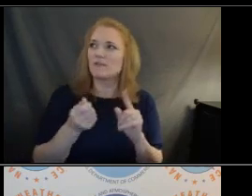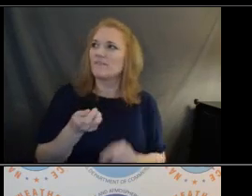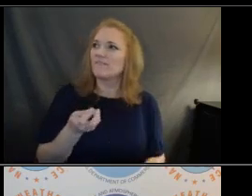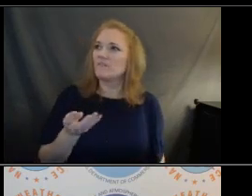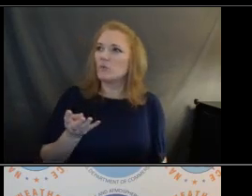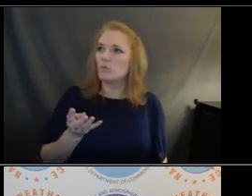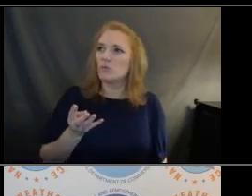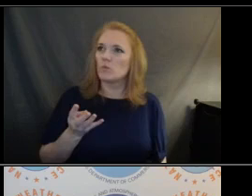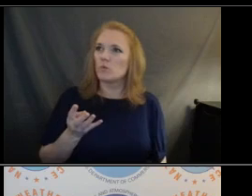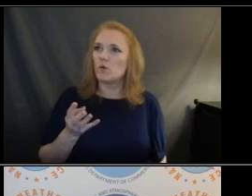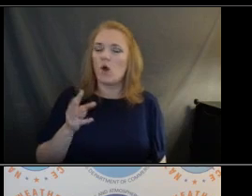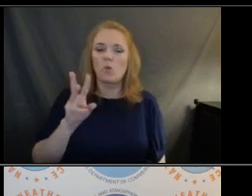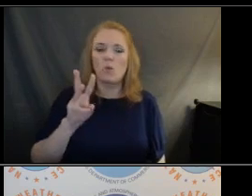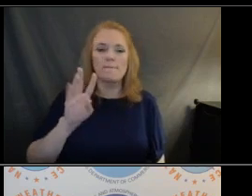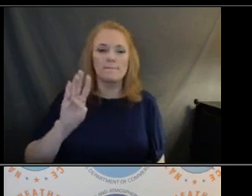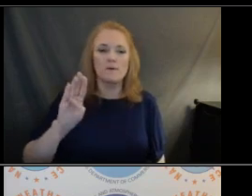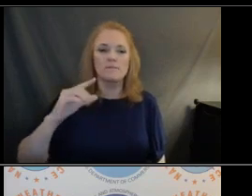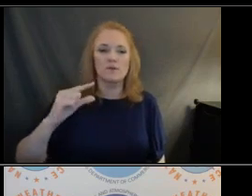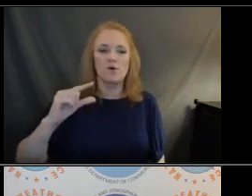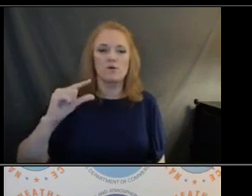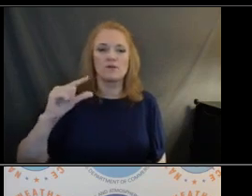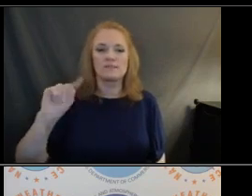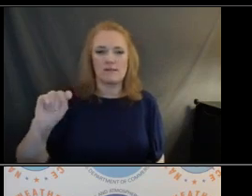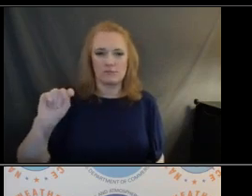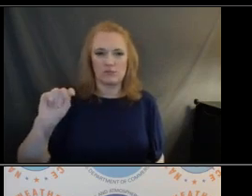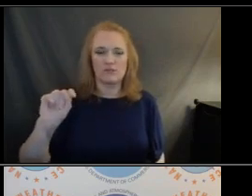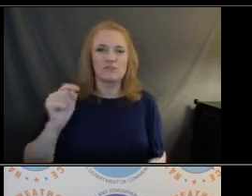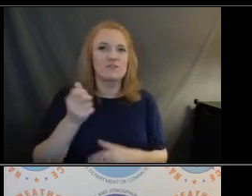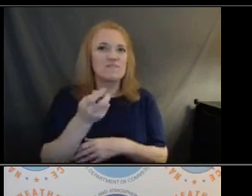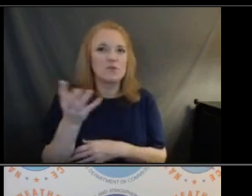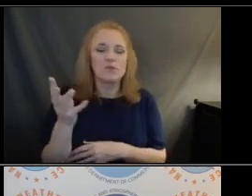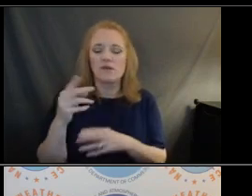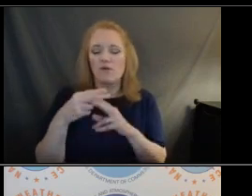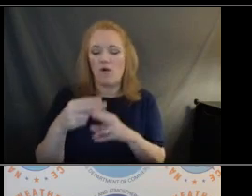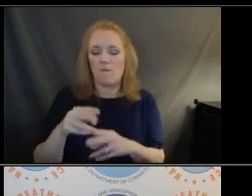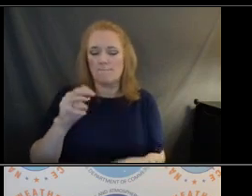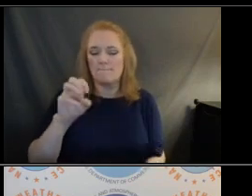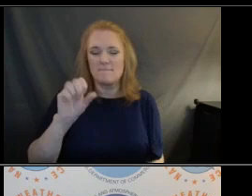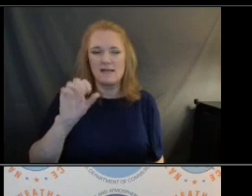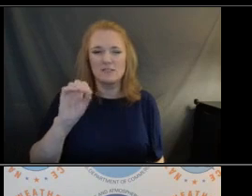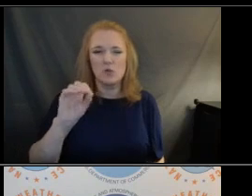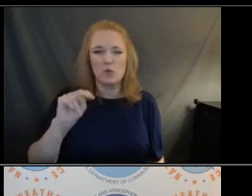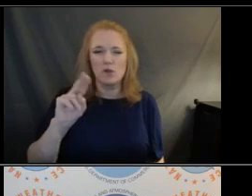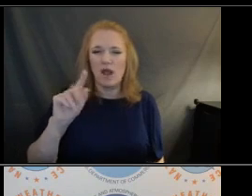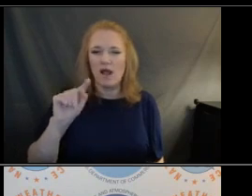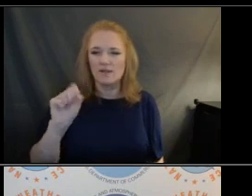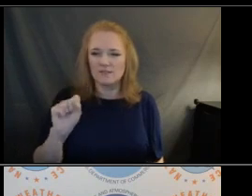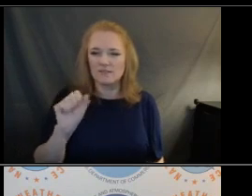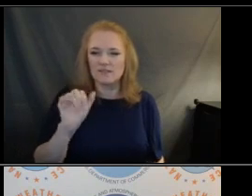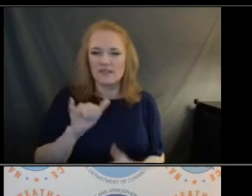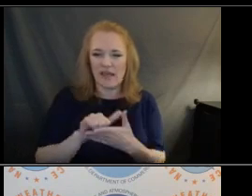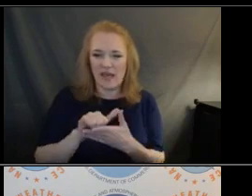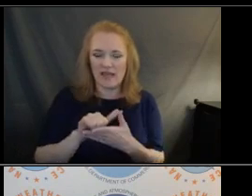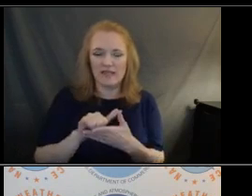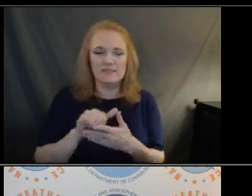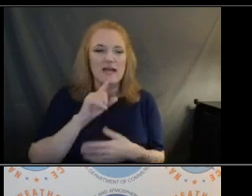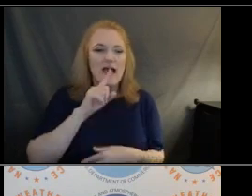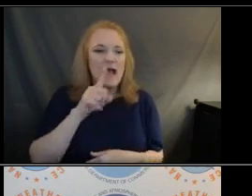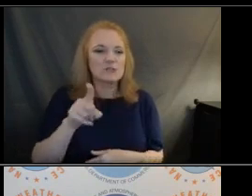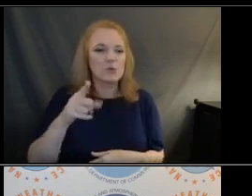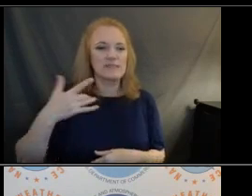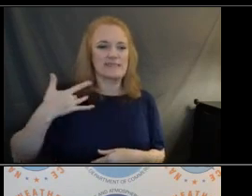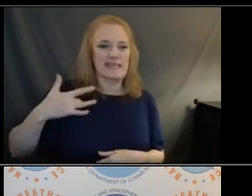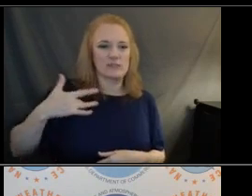Wet Bulb Globe Temperature mesonets, the actual sensor for Wet Bulb Globe